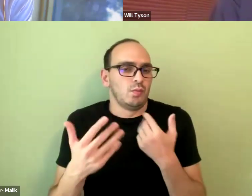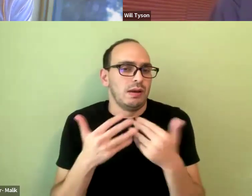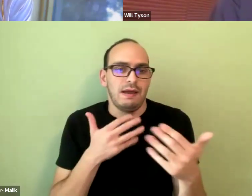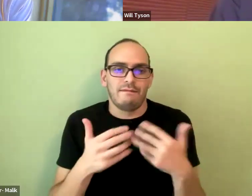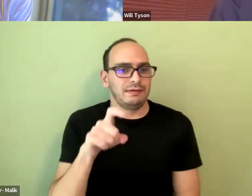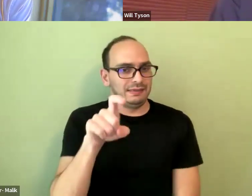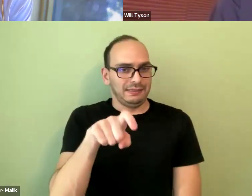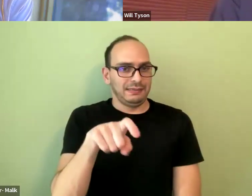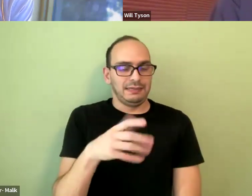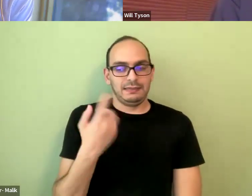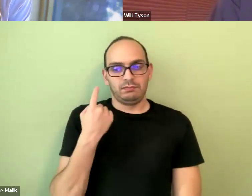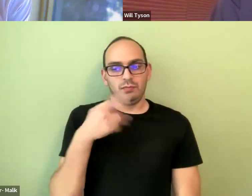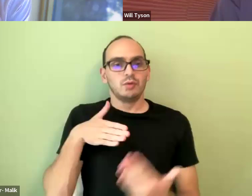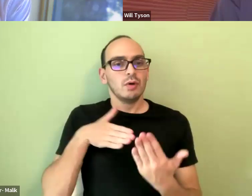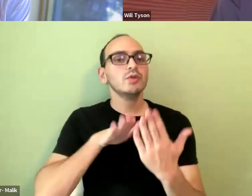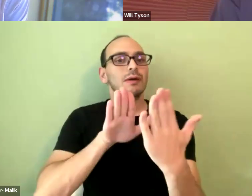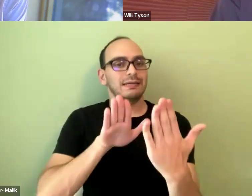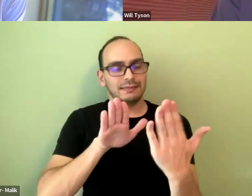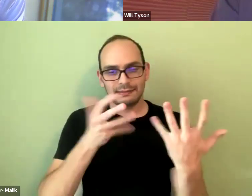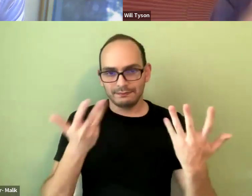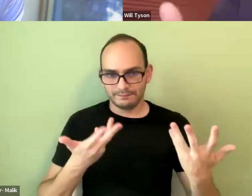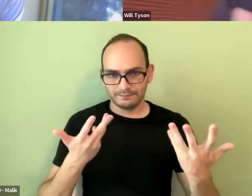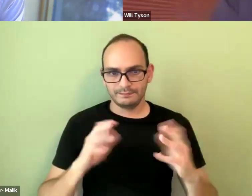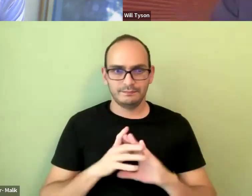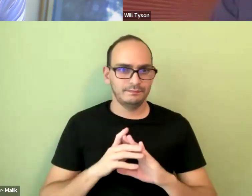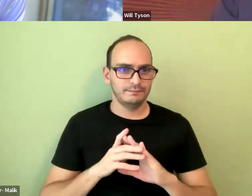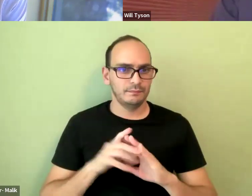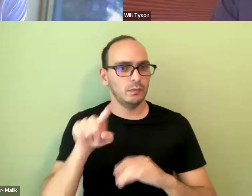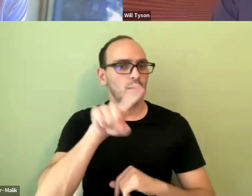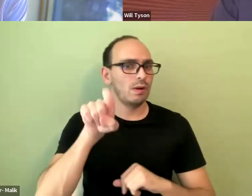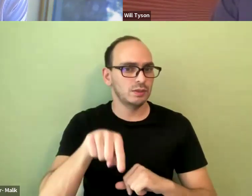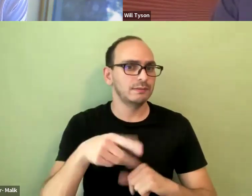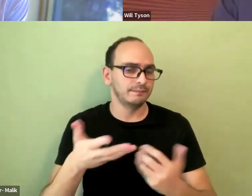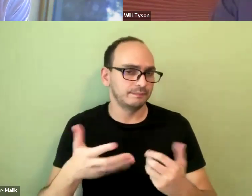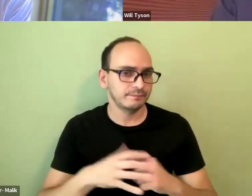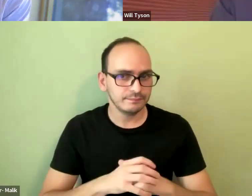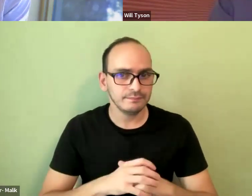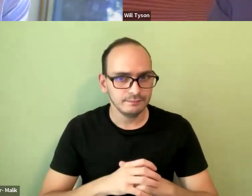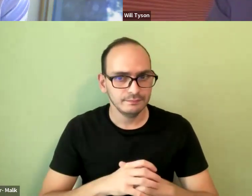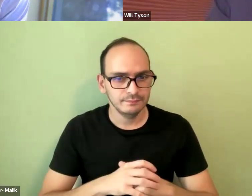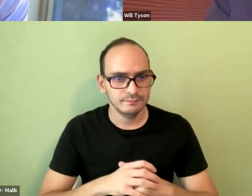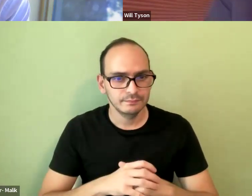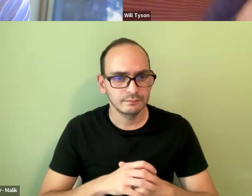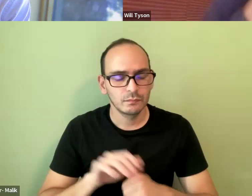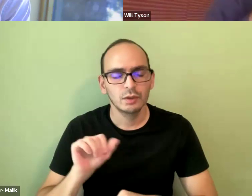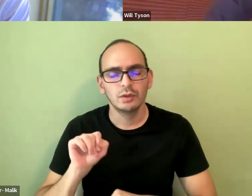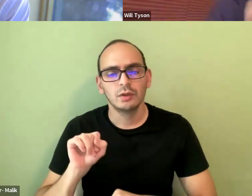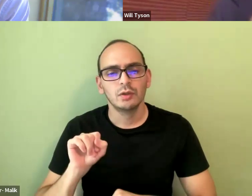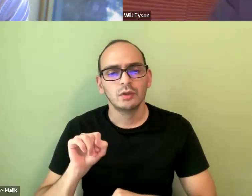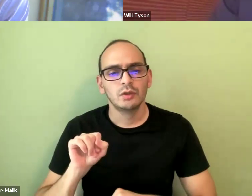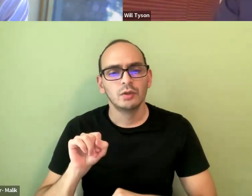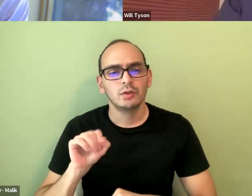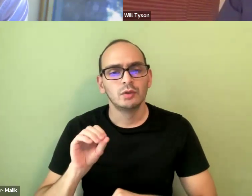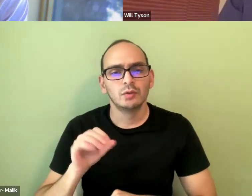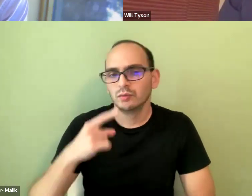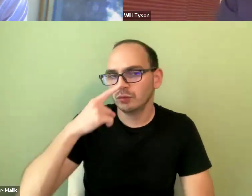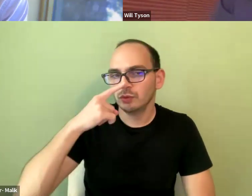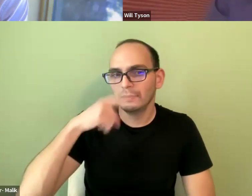To address the question. Can you tell me about evidence-based